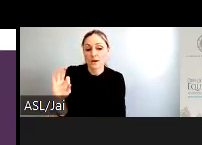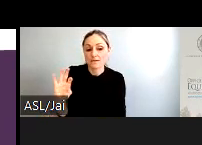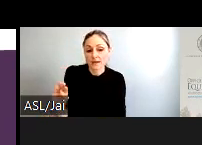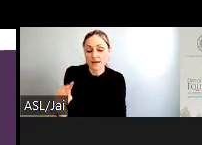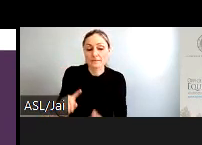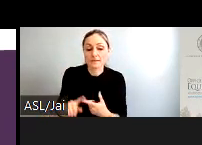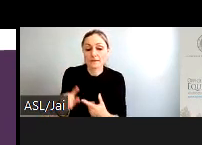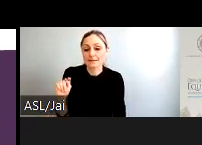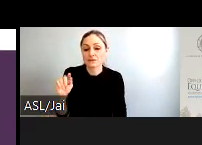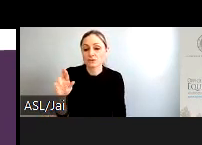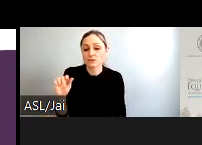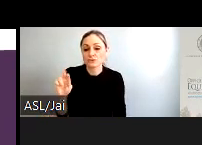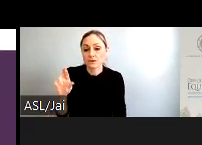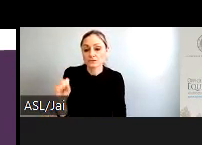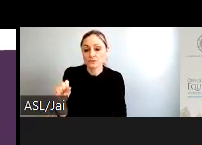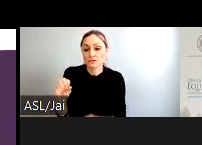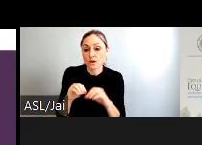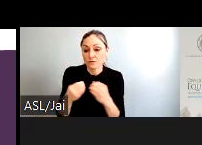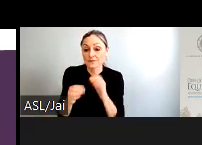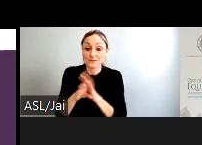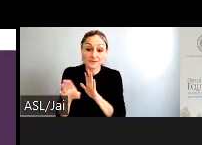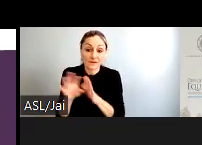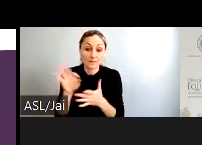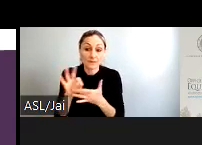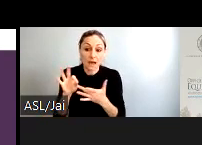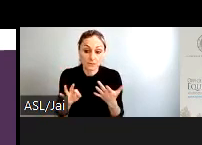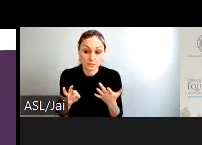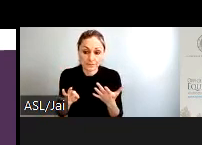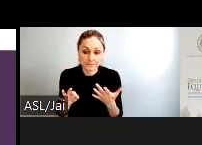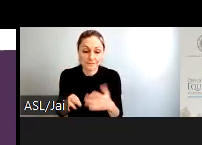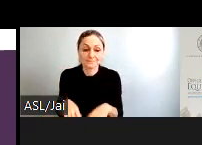office to develop these options. The first two are probably the most common.